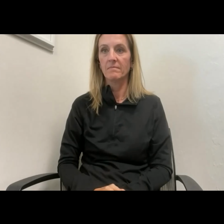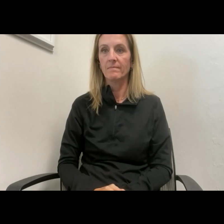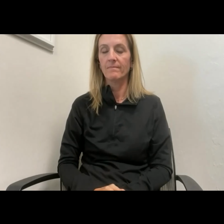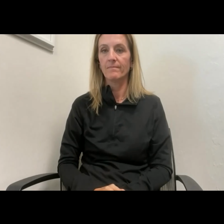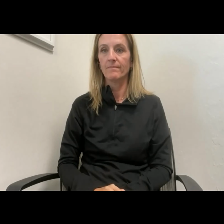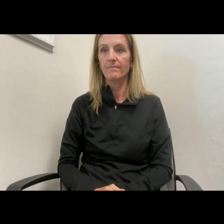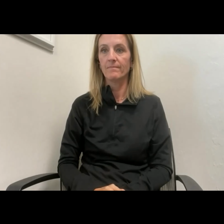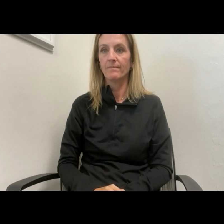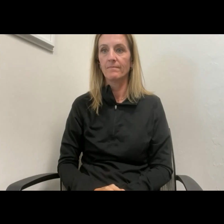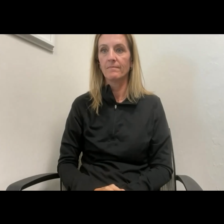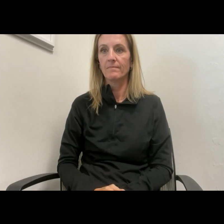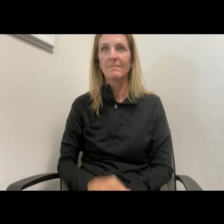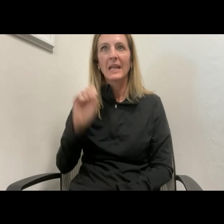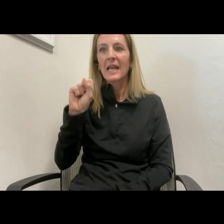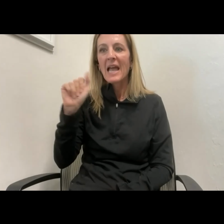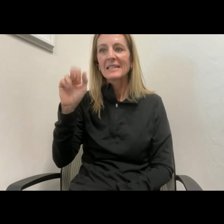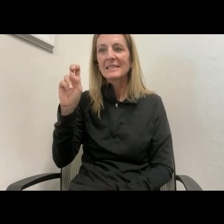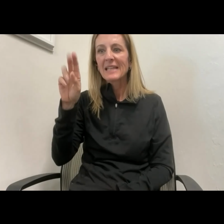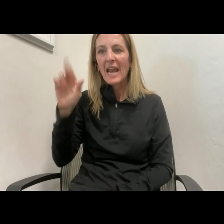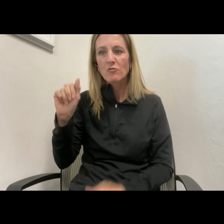Sandra, I’m not sure you can hear me but a quick remedy for you there.